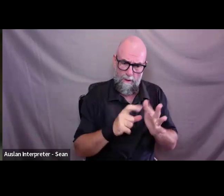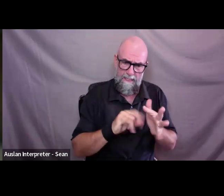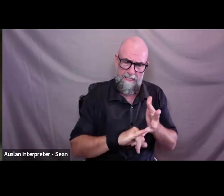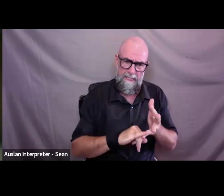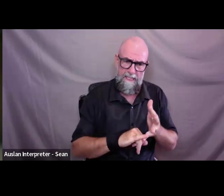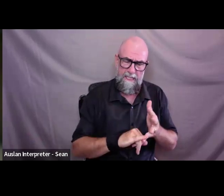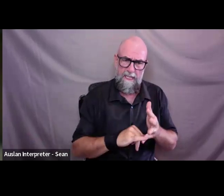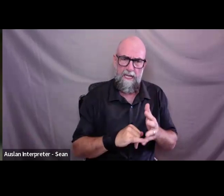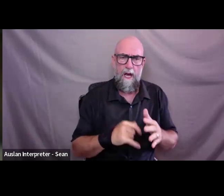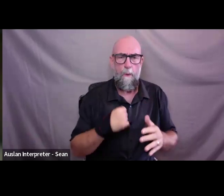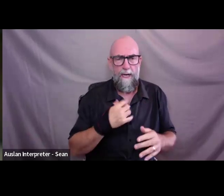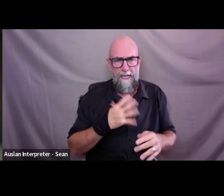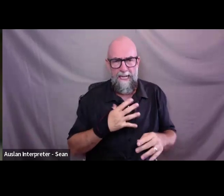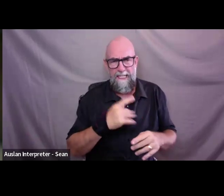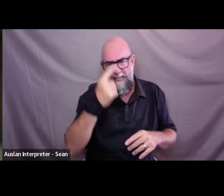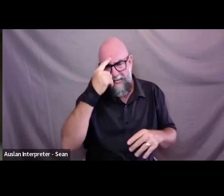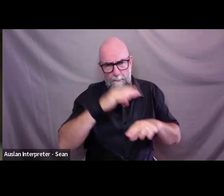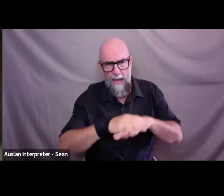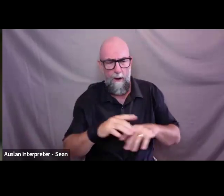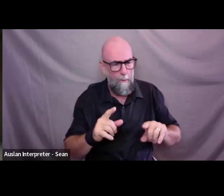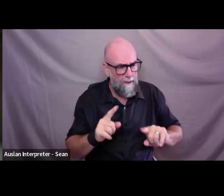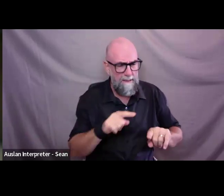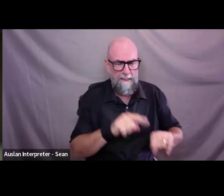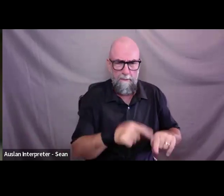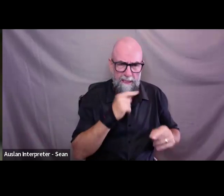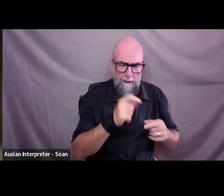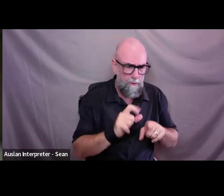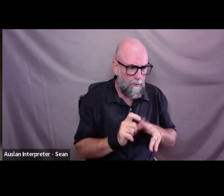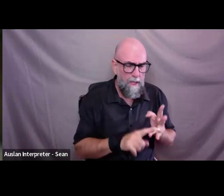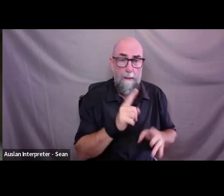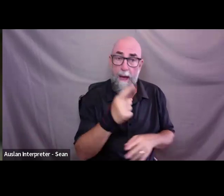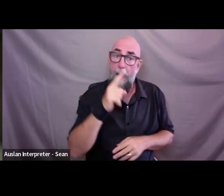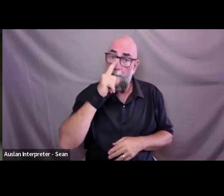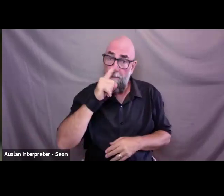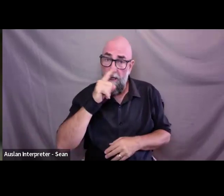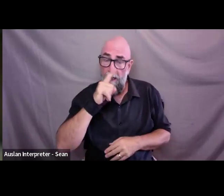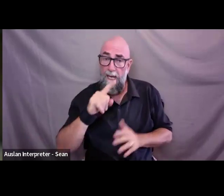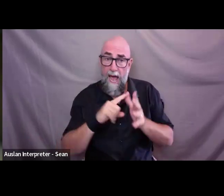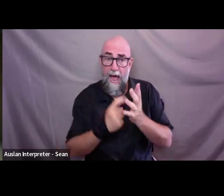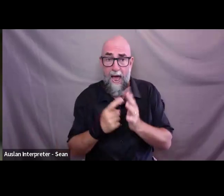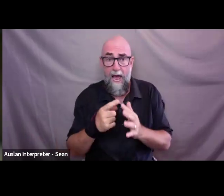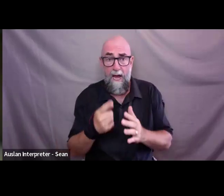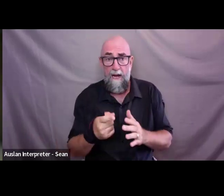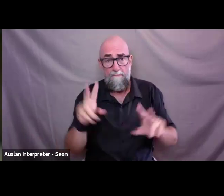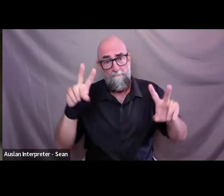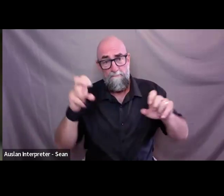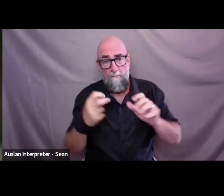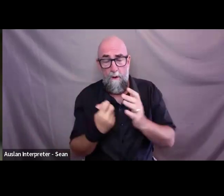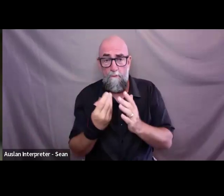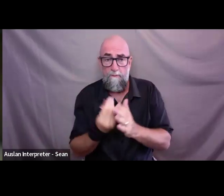justice and I'm very passionate about equity and how do we, in this moment where there is enormous interest in equity and inclusion,